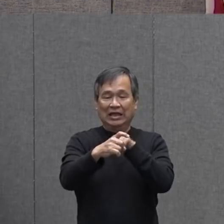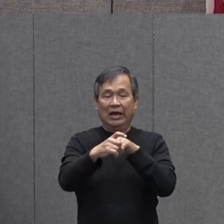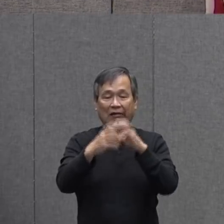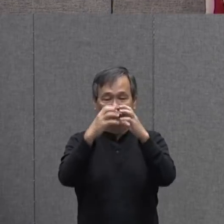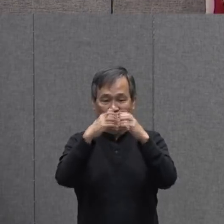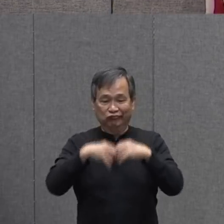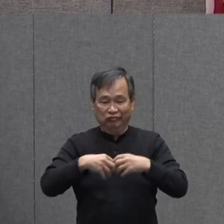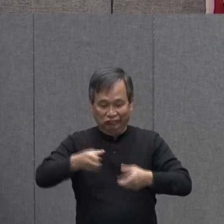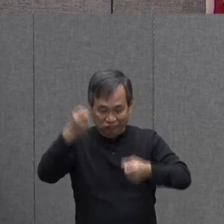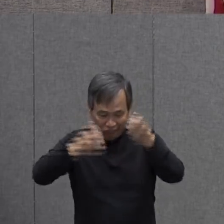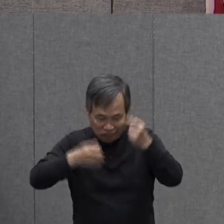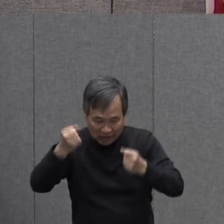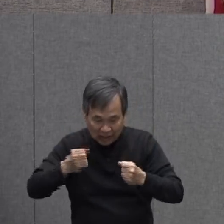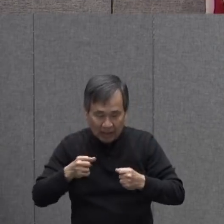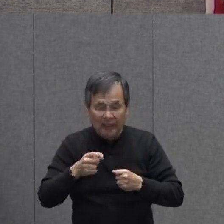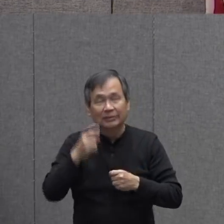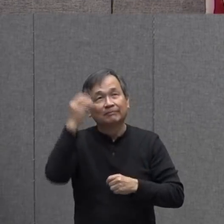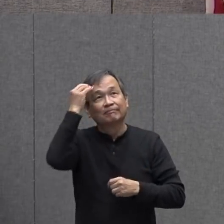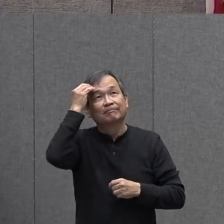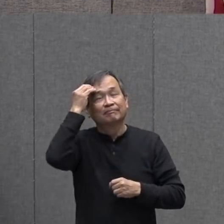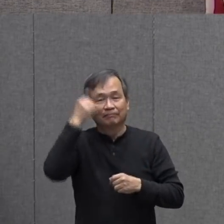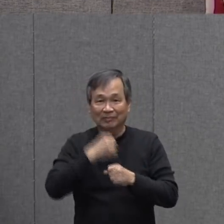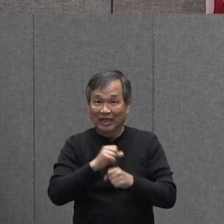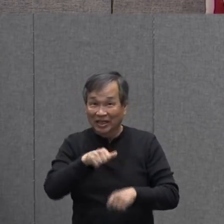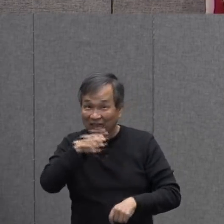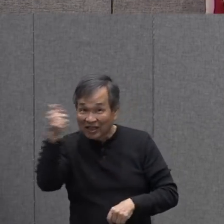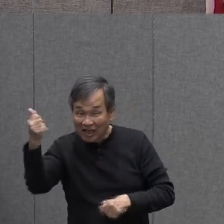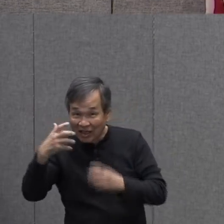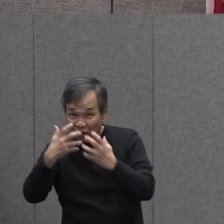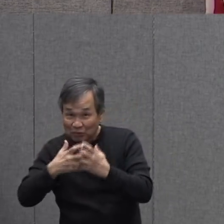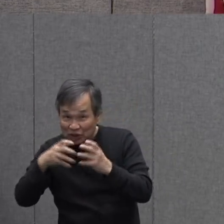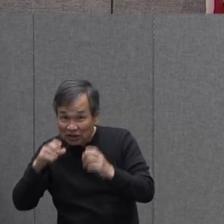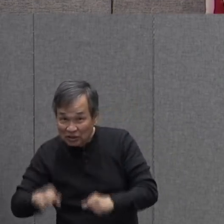How can I get those pieces to go up and down in different ways?